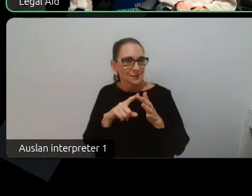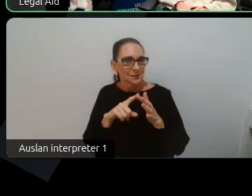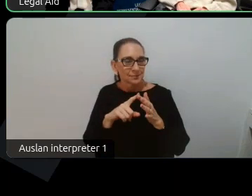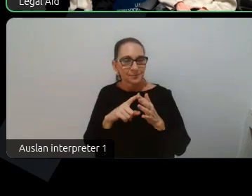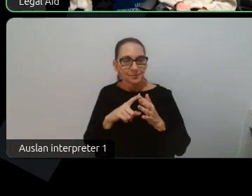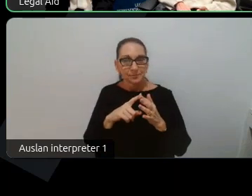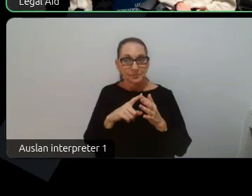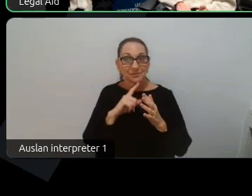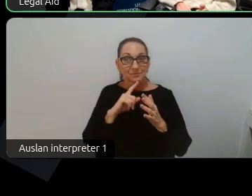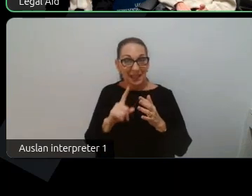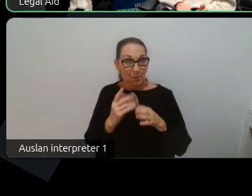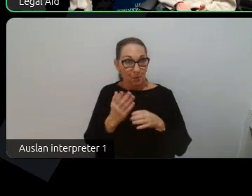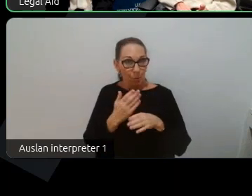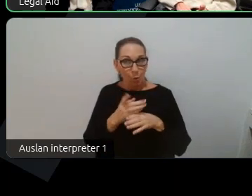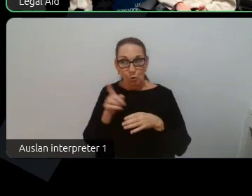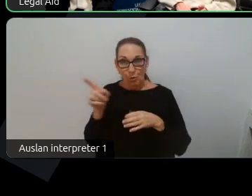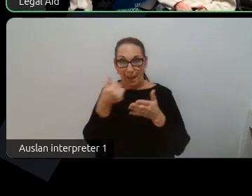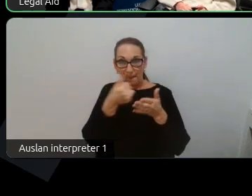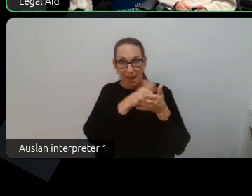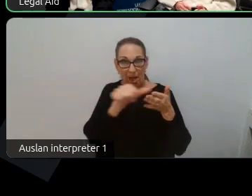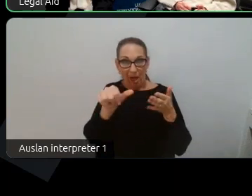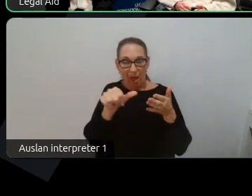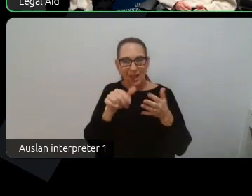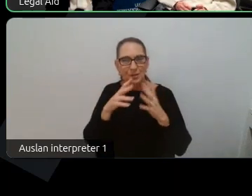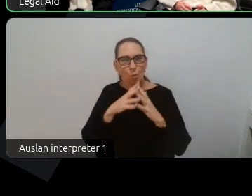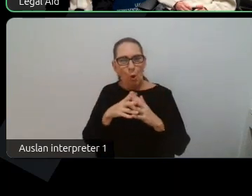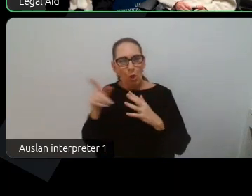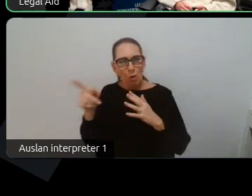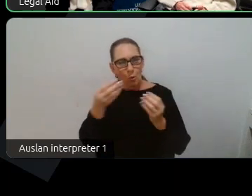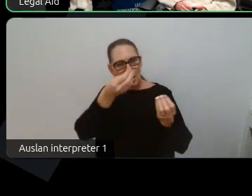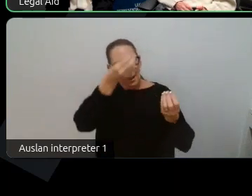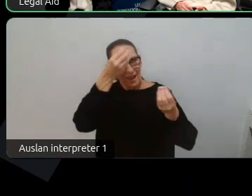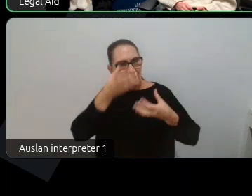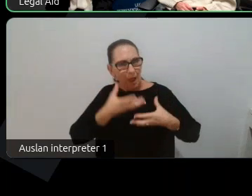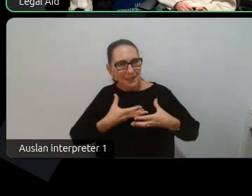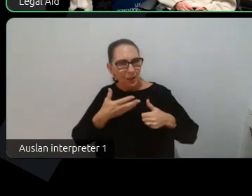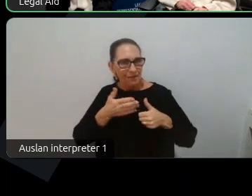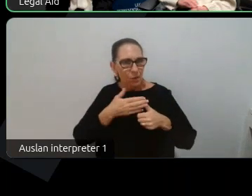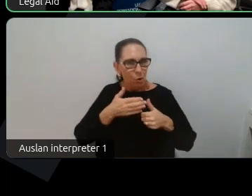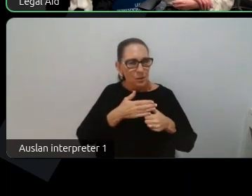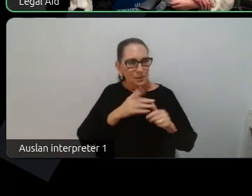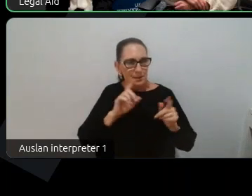application that you do get some legal advice so that you can understand the steps that you might